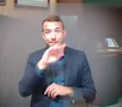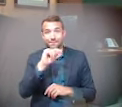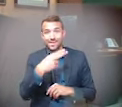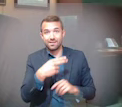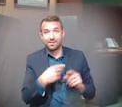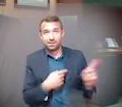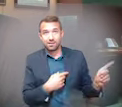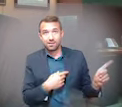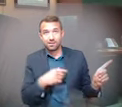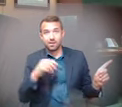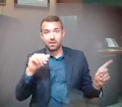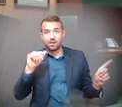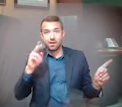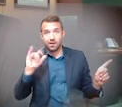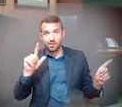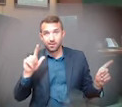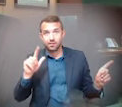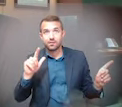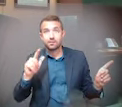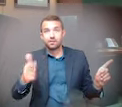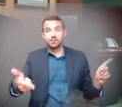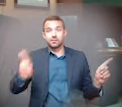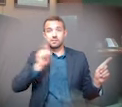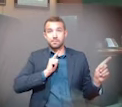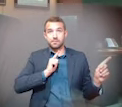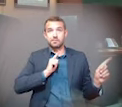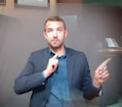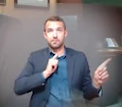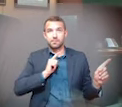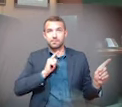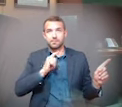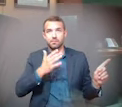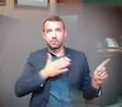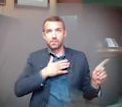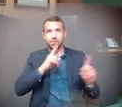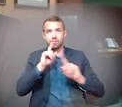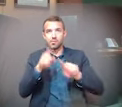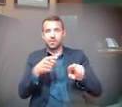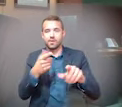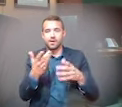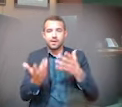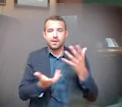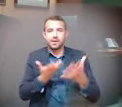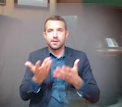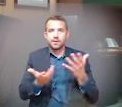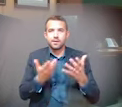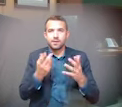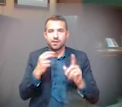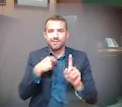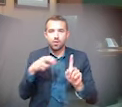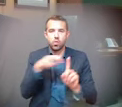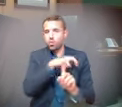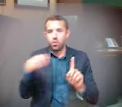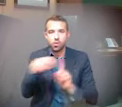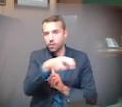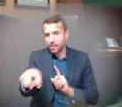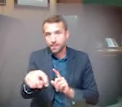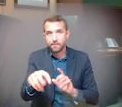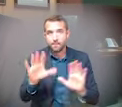is... I feel myself going all over the place so this response may feel a bit disjointed. But one of the first emotions that I had